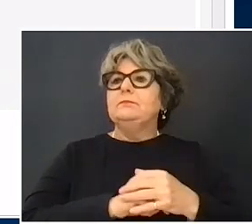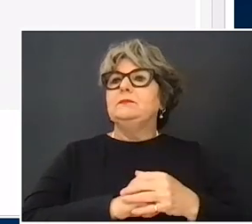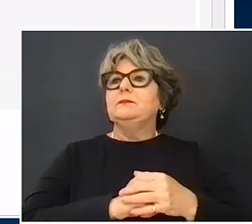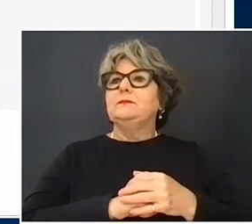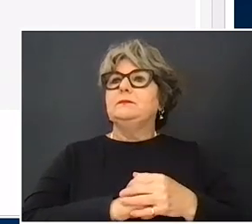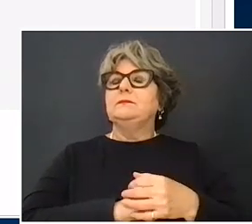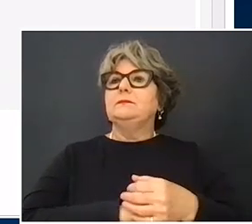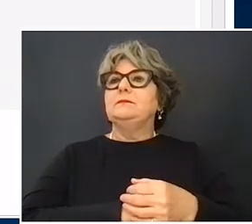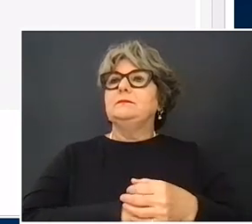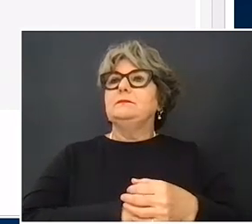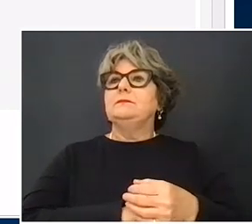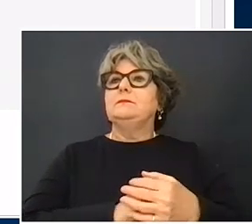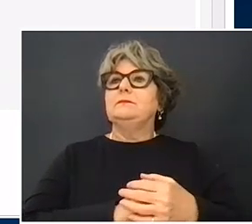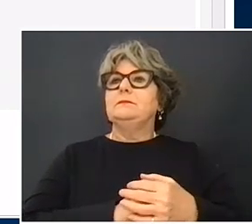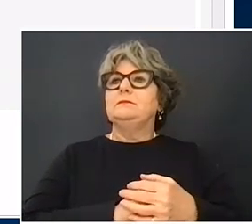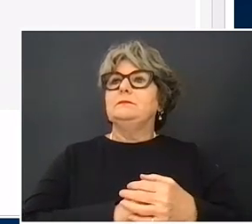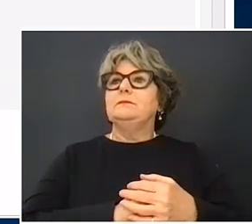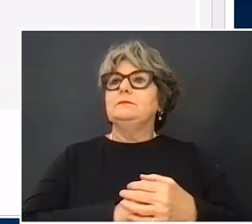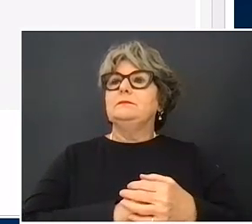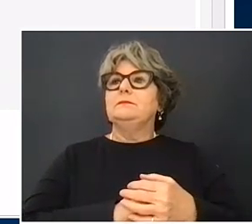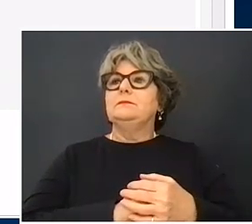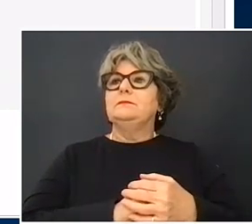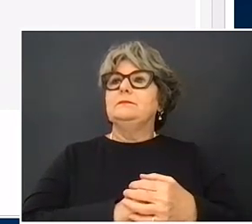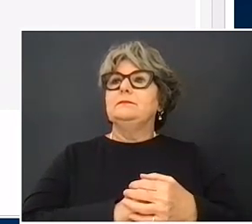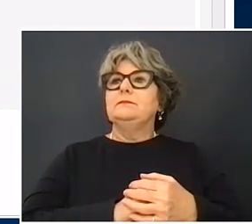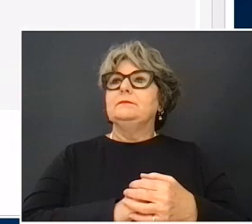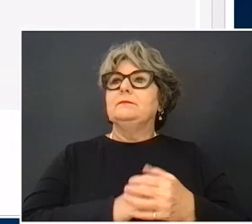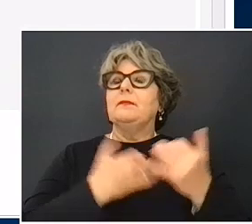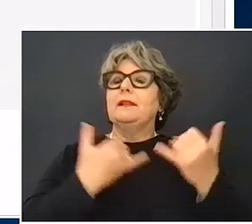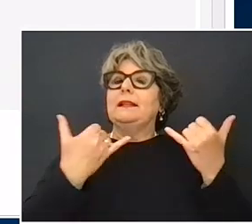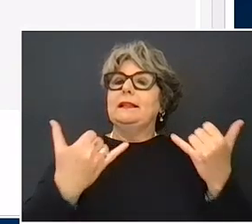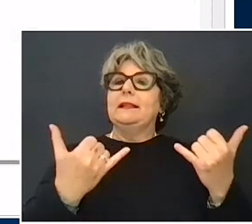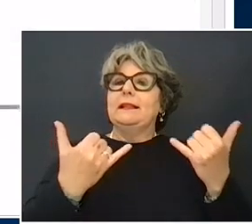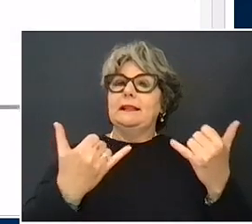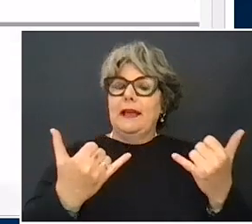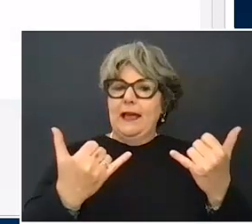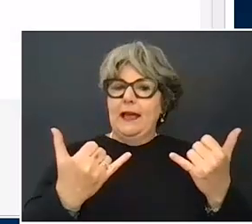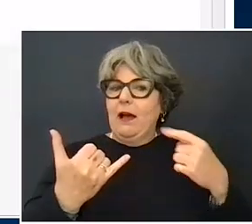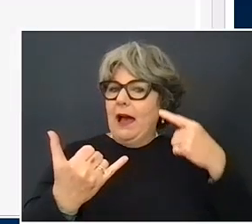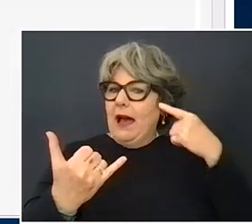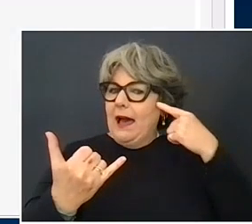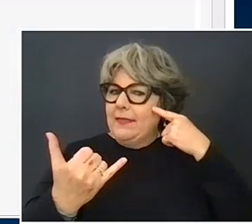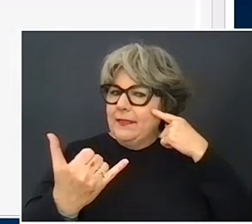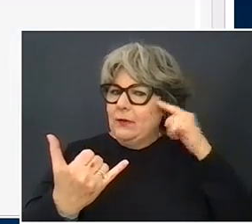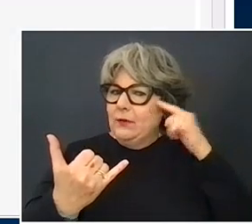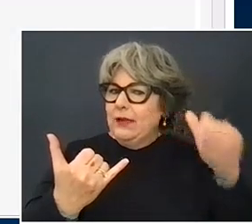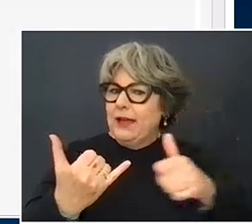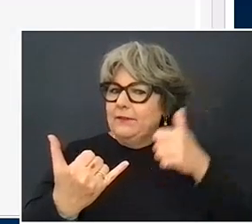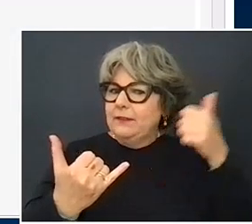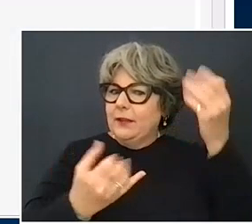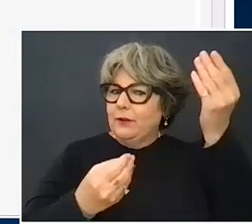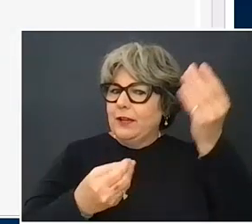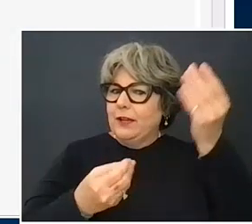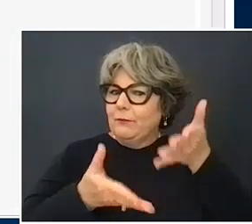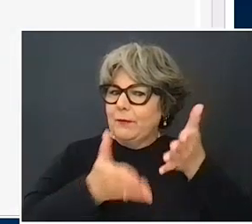So with that said, we can scan down- and I think we had another information request from the agency, from the committees but